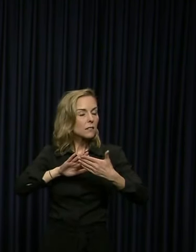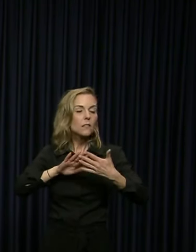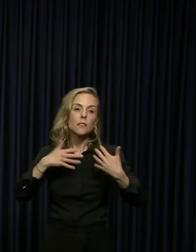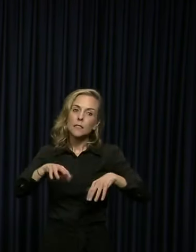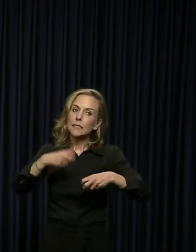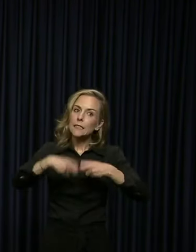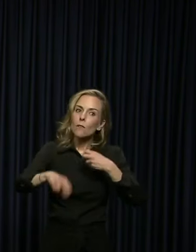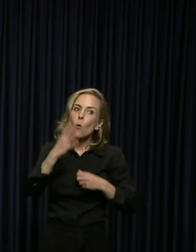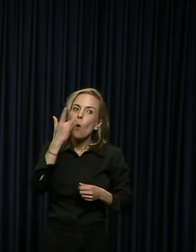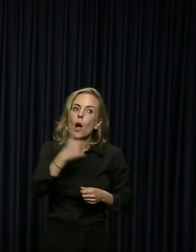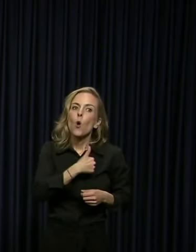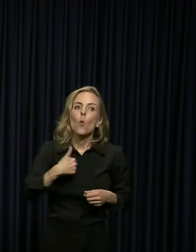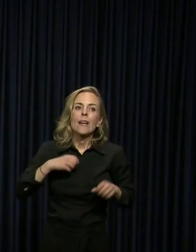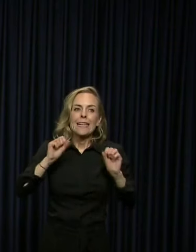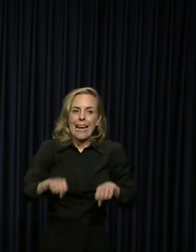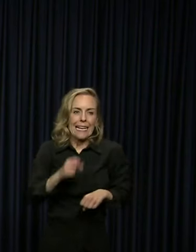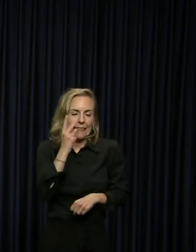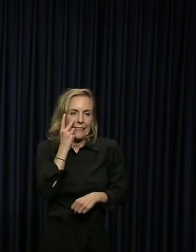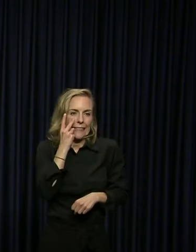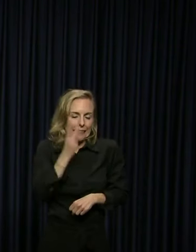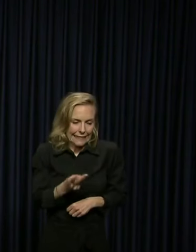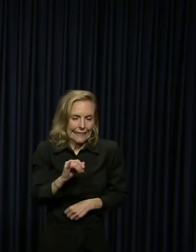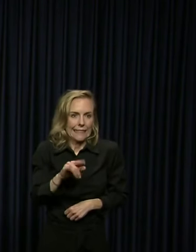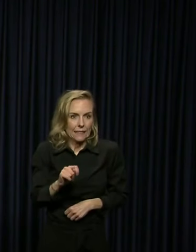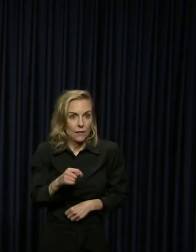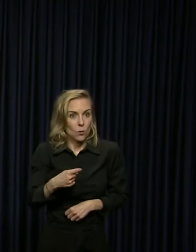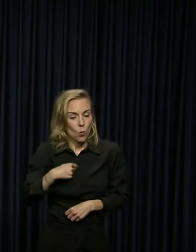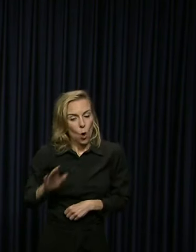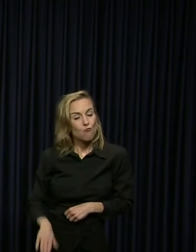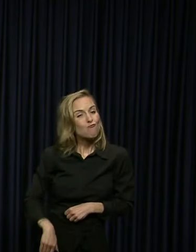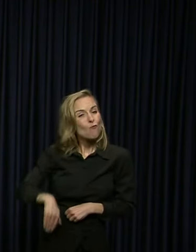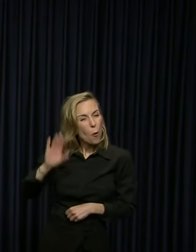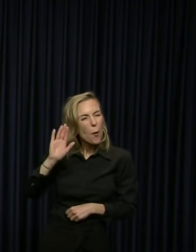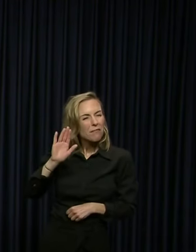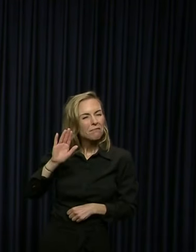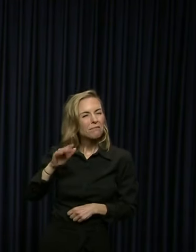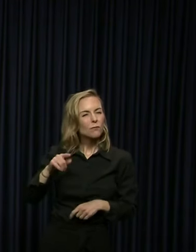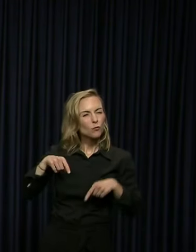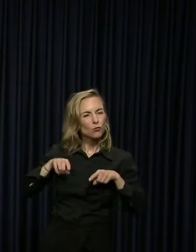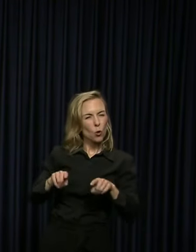WELL, WORK AND WHERE YOU GO TO WORK IS AN EXCEPTION. CARING FOR A LOVED ONE IS AN